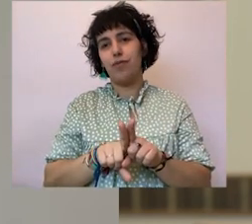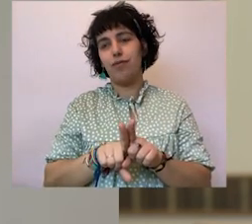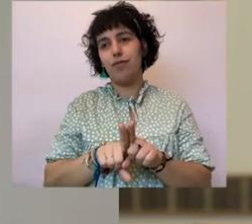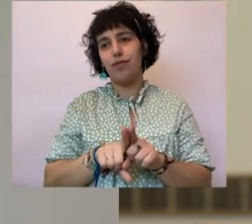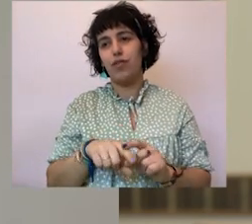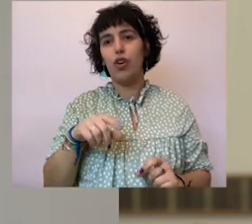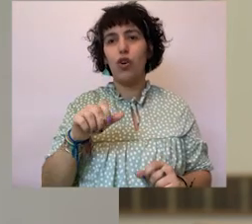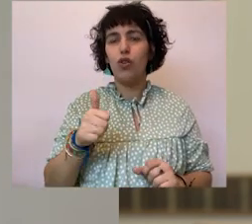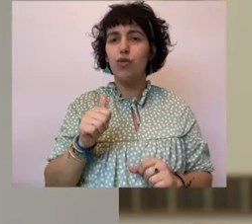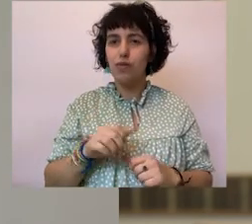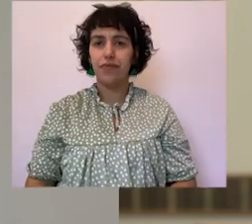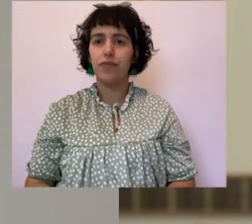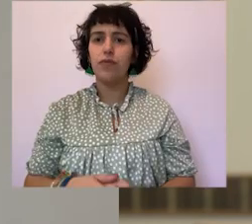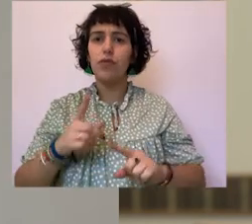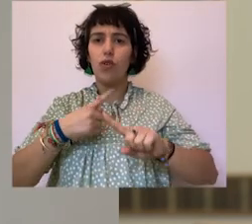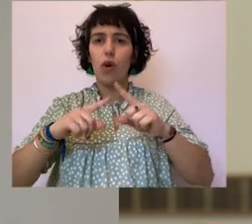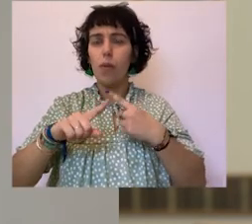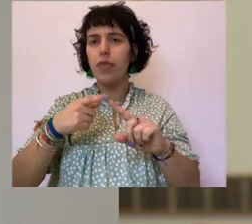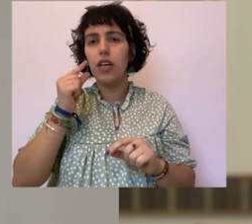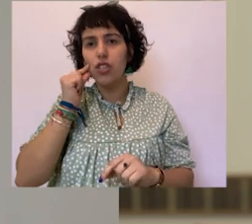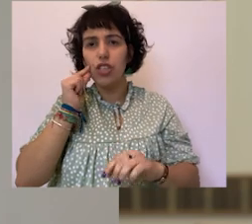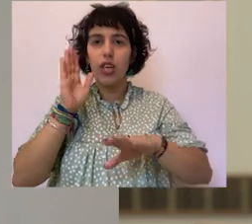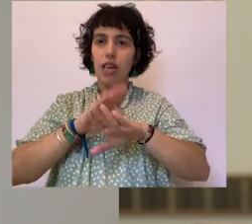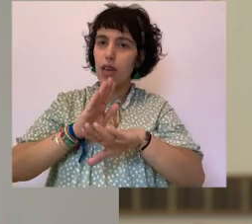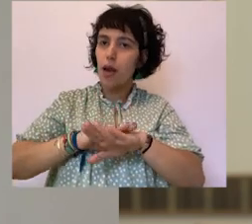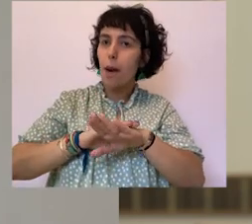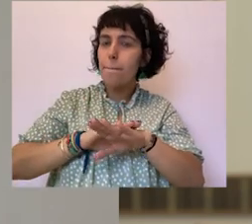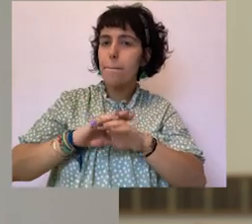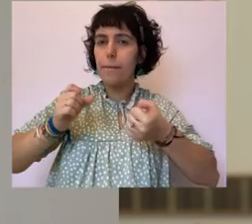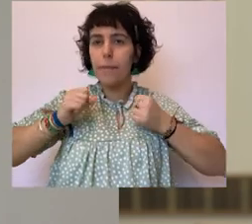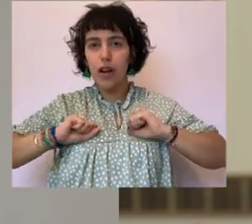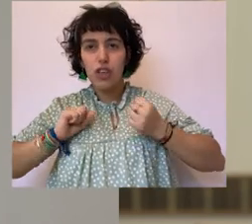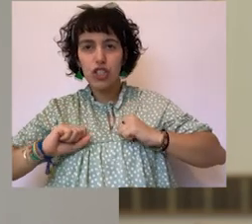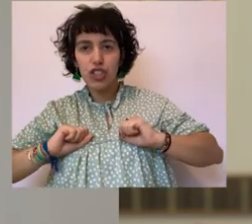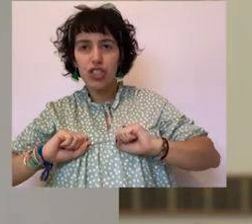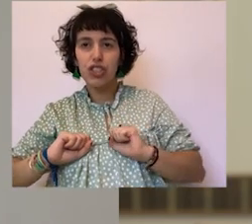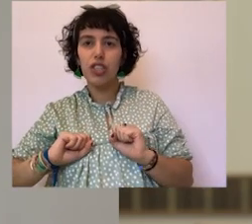the framework they are trying to draw is as valid in society as